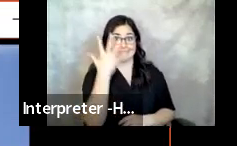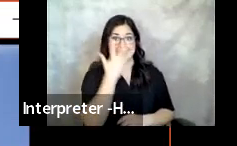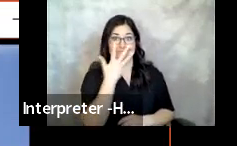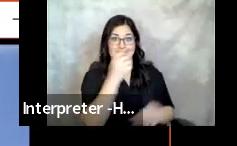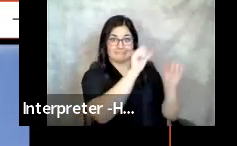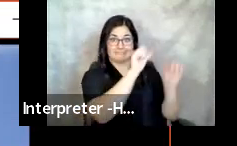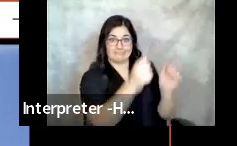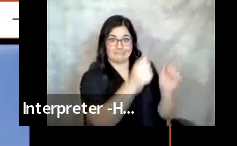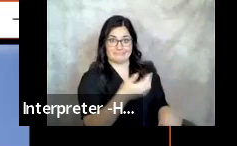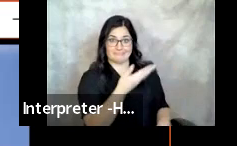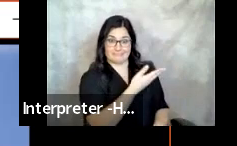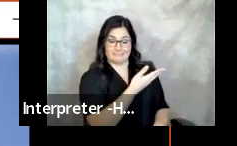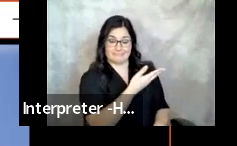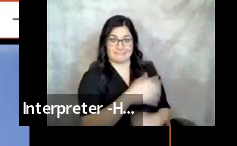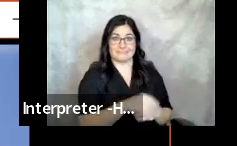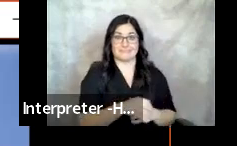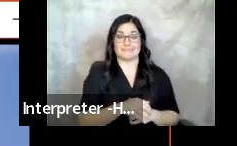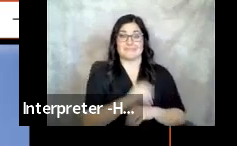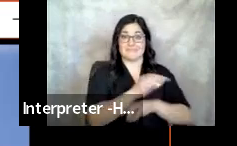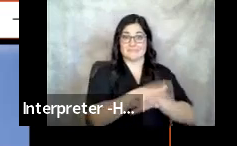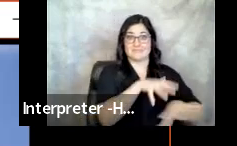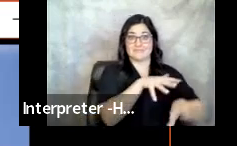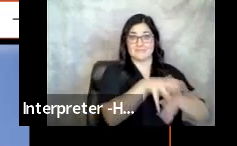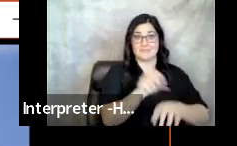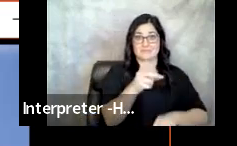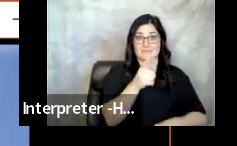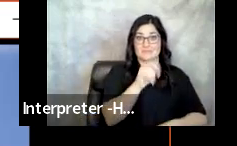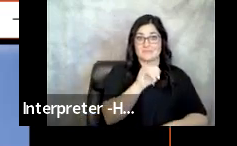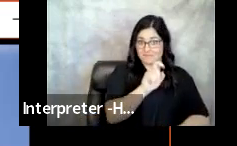In Sioux territory. And in South Dakota, called Mount Rushmore.